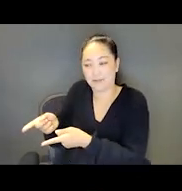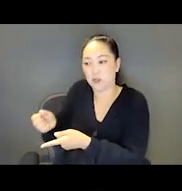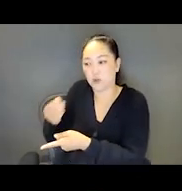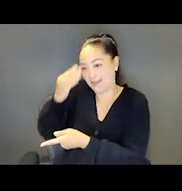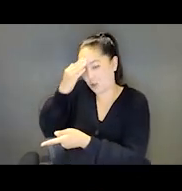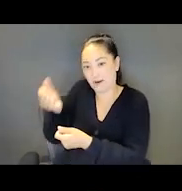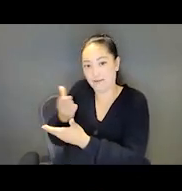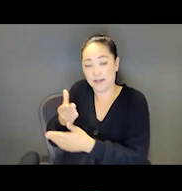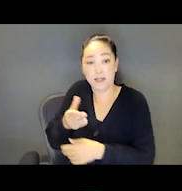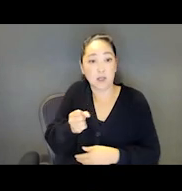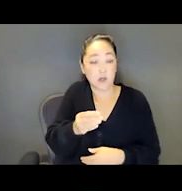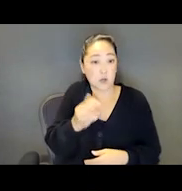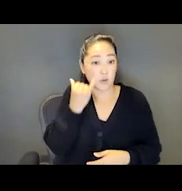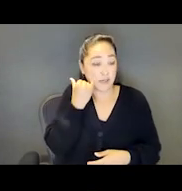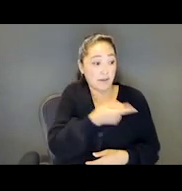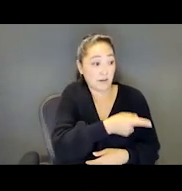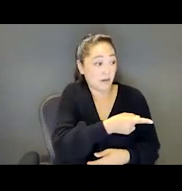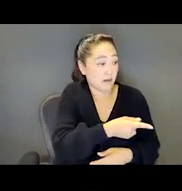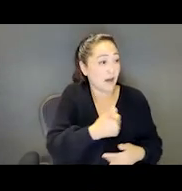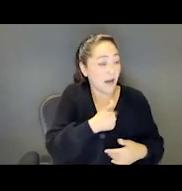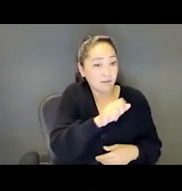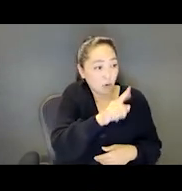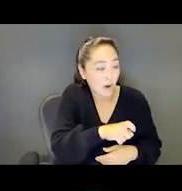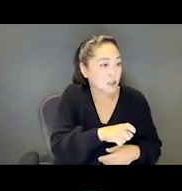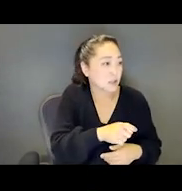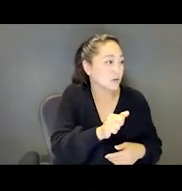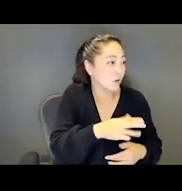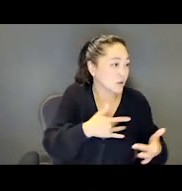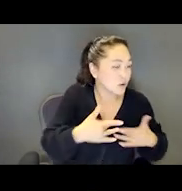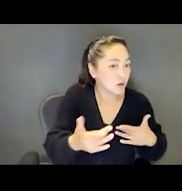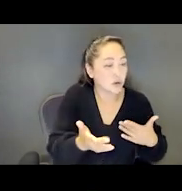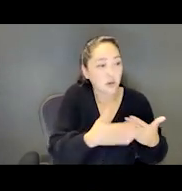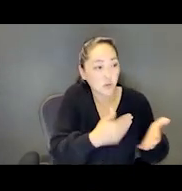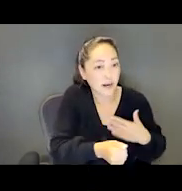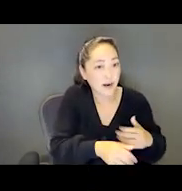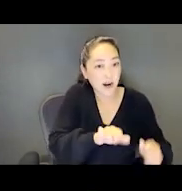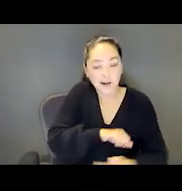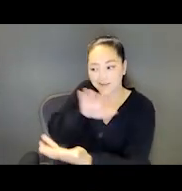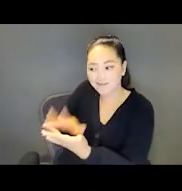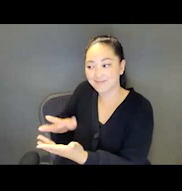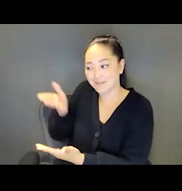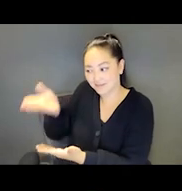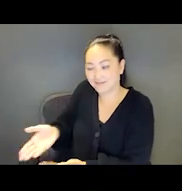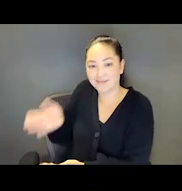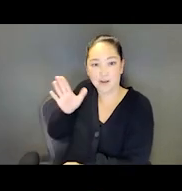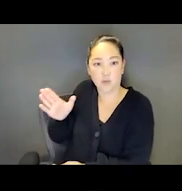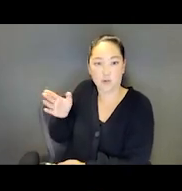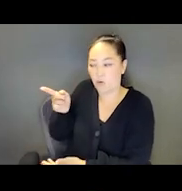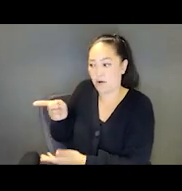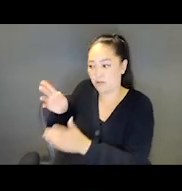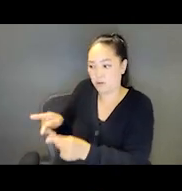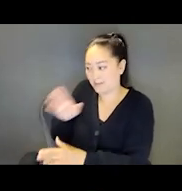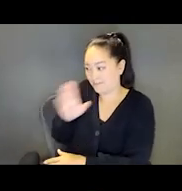Is working together and informing everybody is informed of what the others are doing.